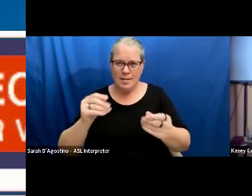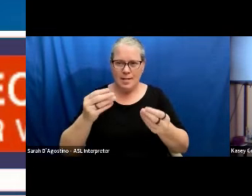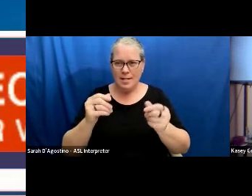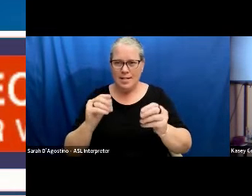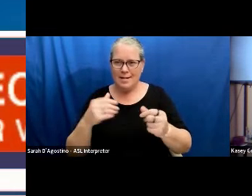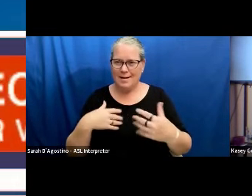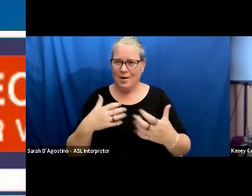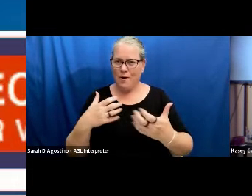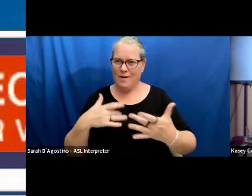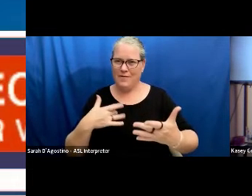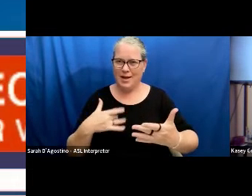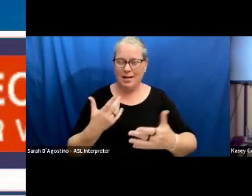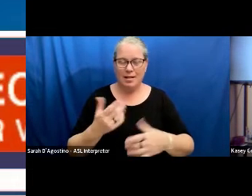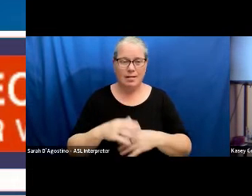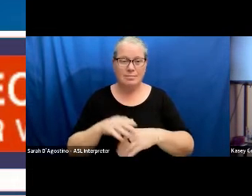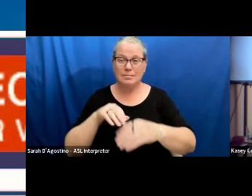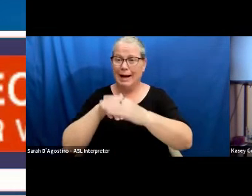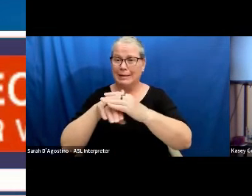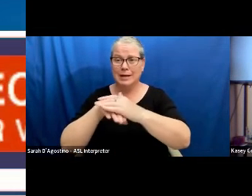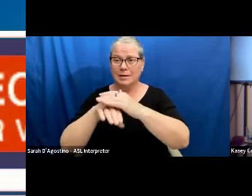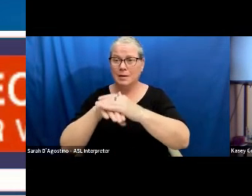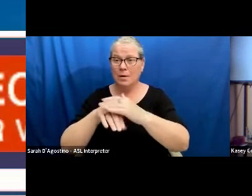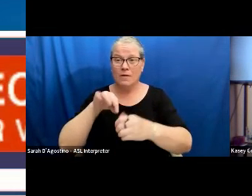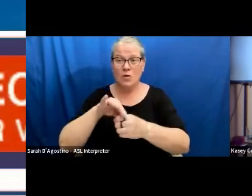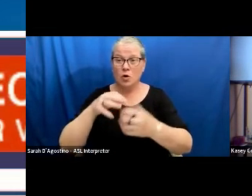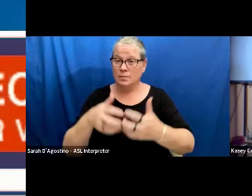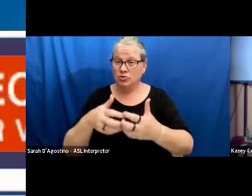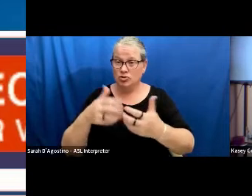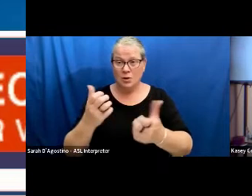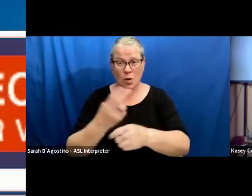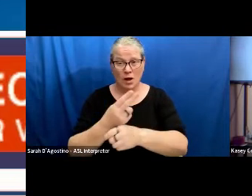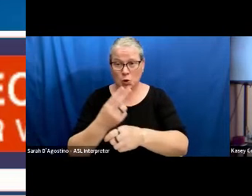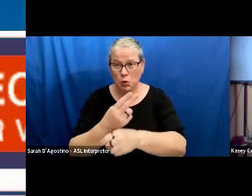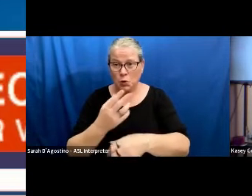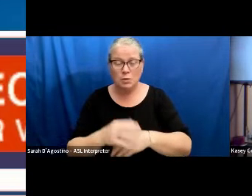the accessible voting machine they want to get the i voted sticker